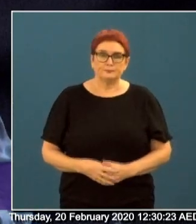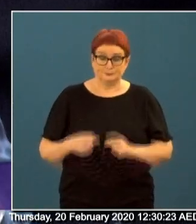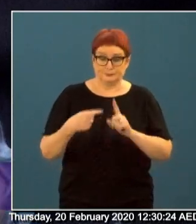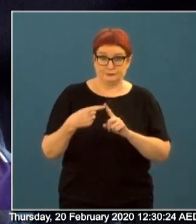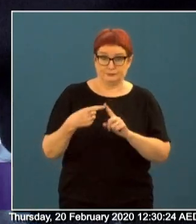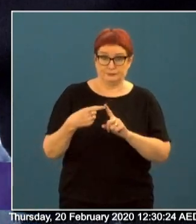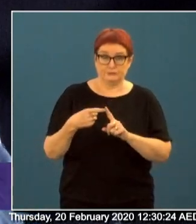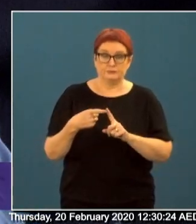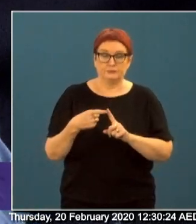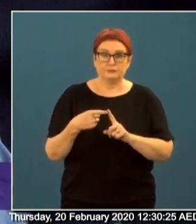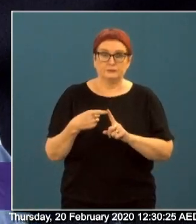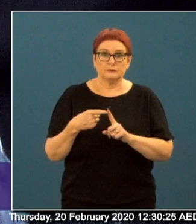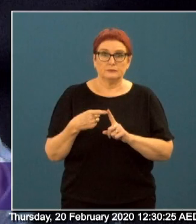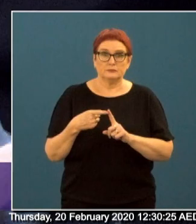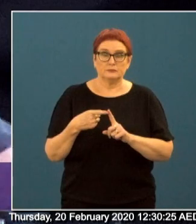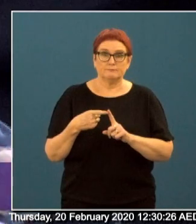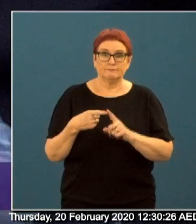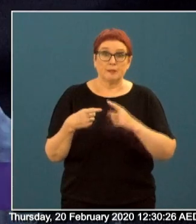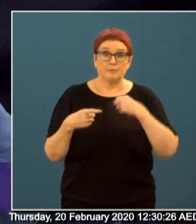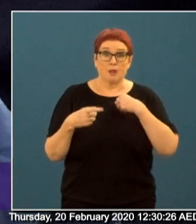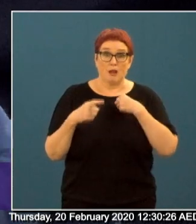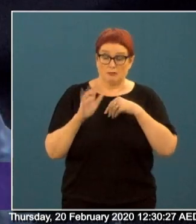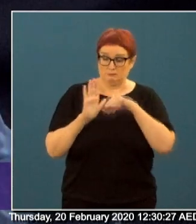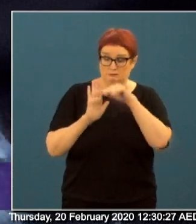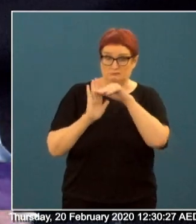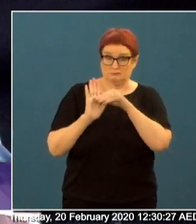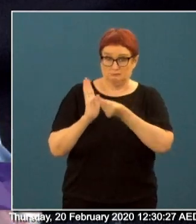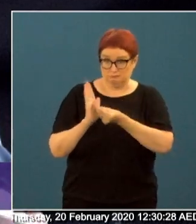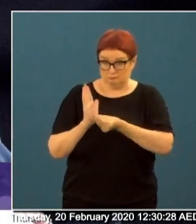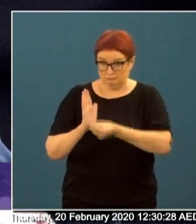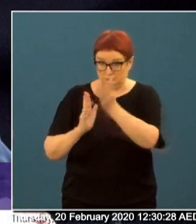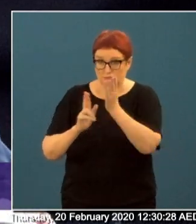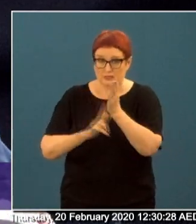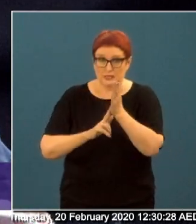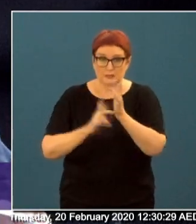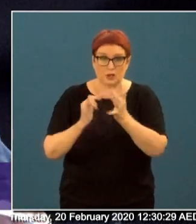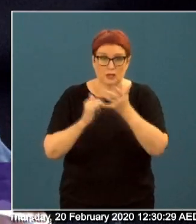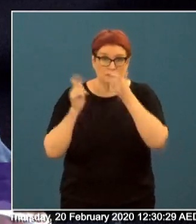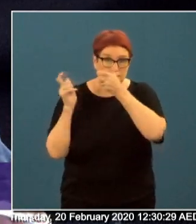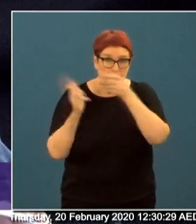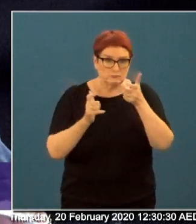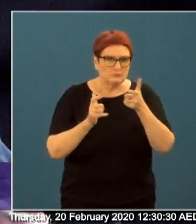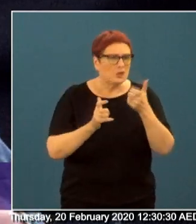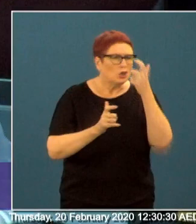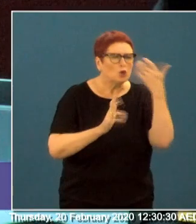as part of the recommendation section, I think, the... So is this — sorry to jump in.